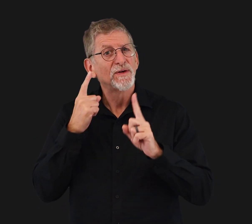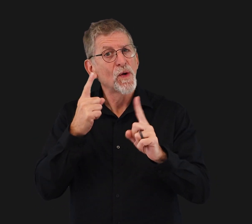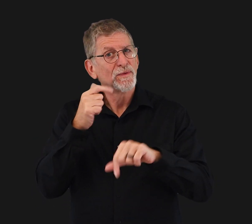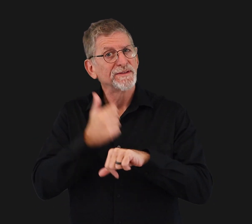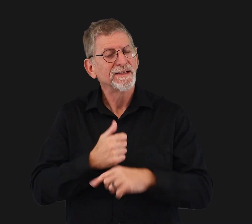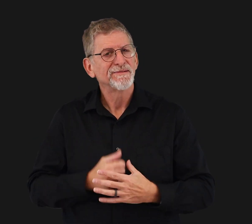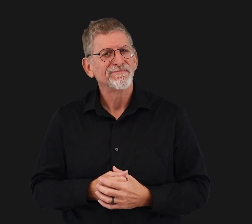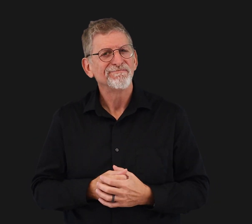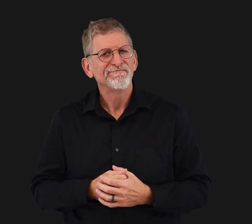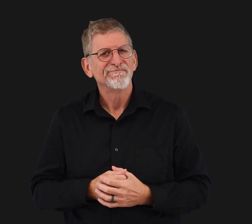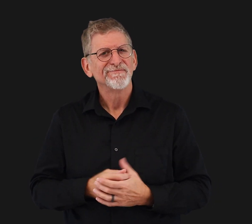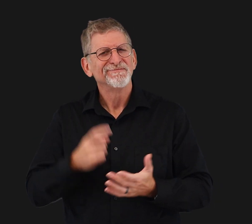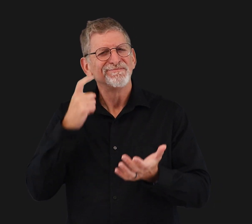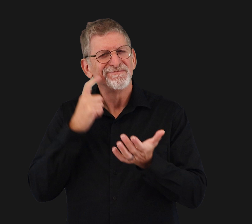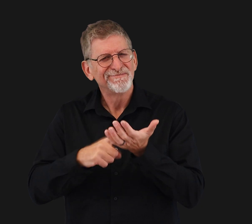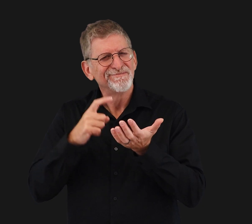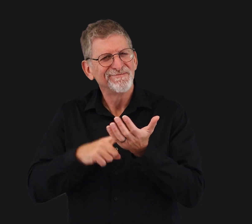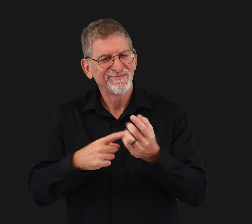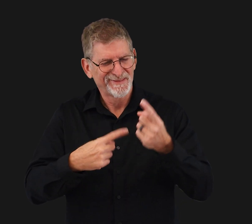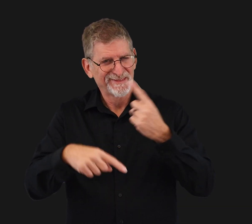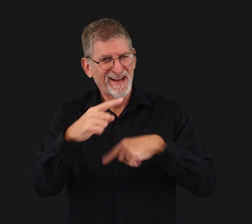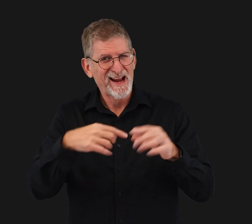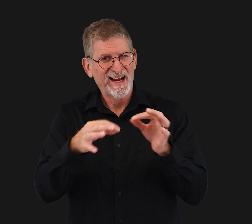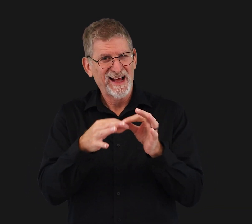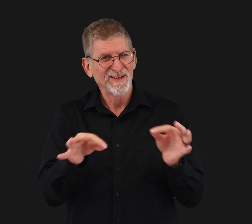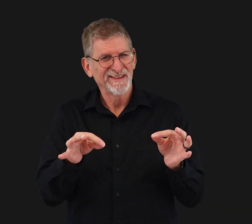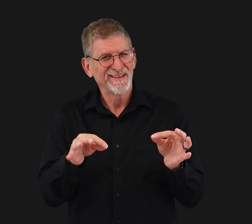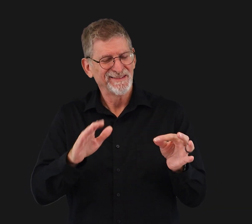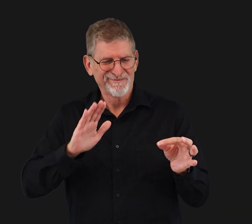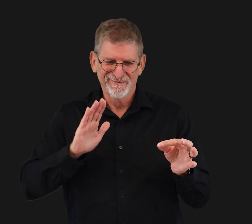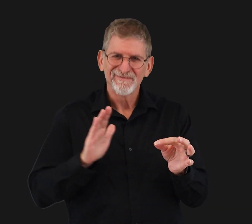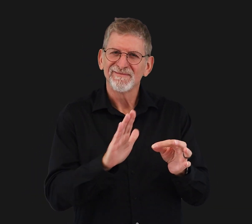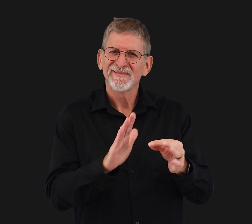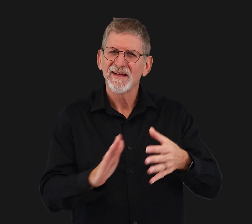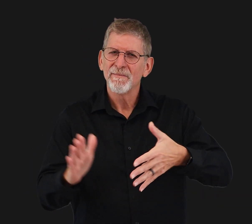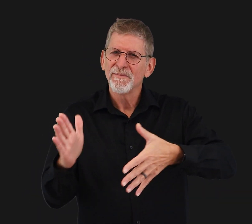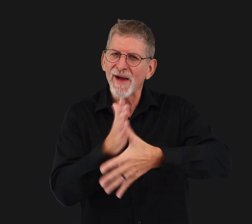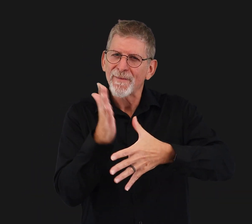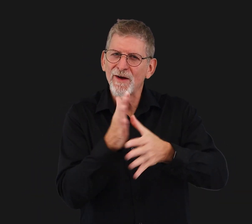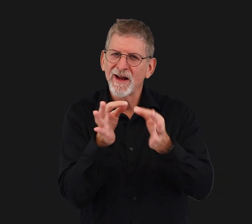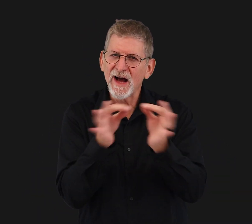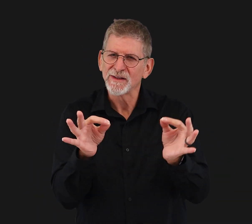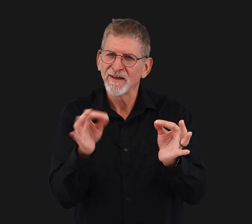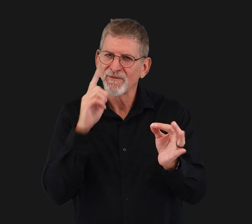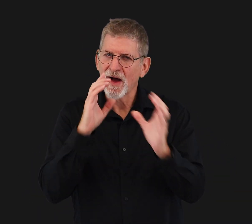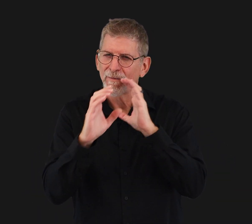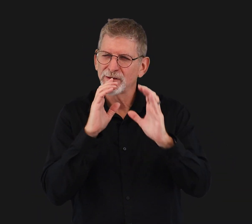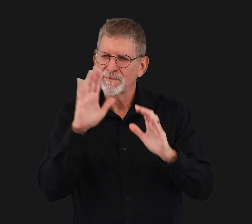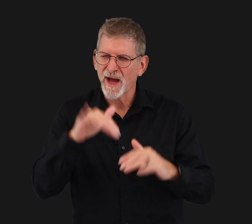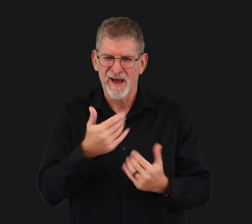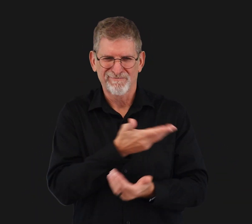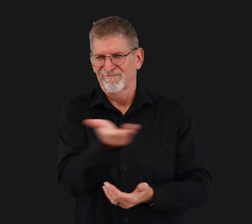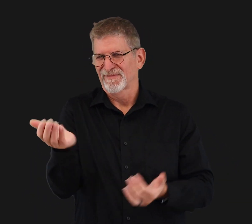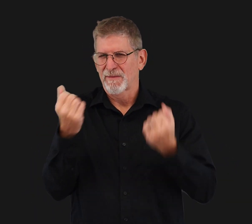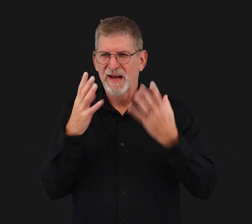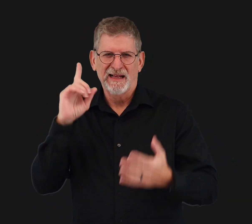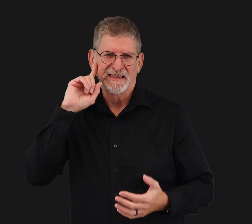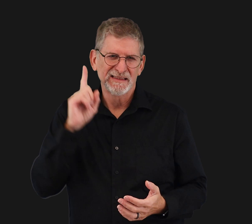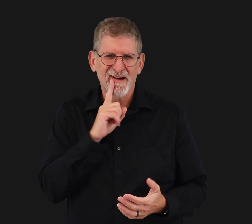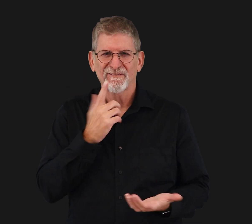Goal we set: Recognizing that Sign languages are the primary languages for communication by many Deaf,